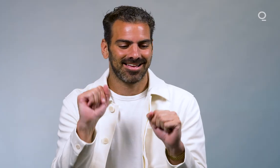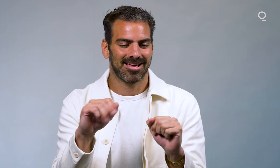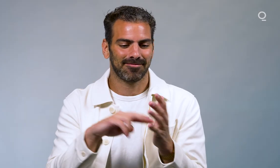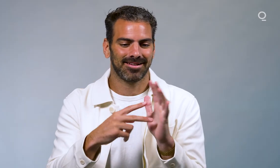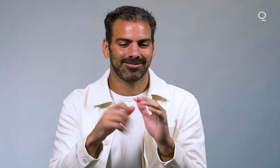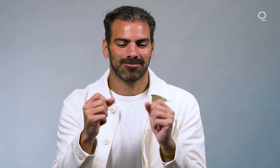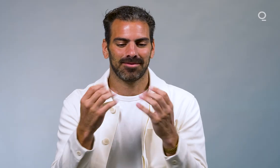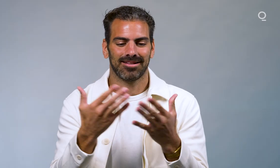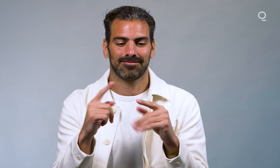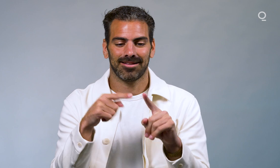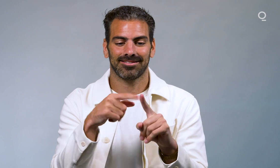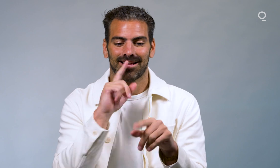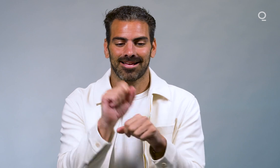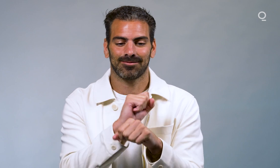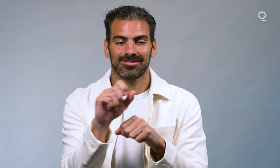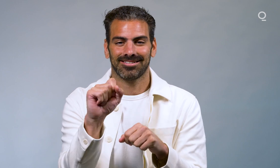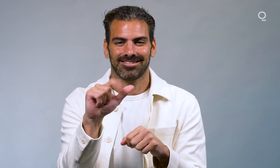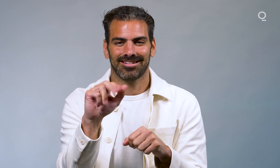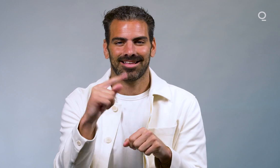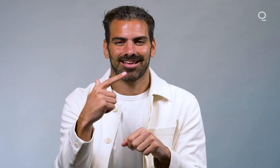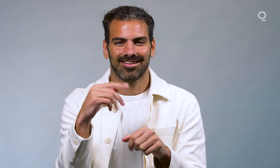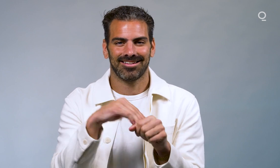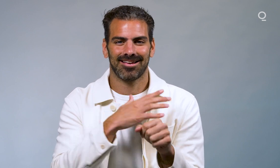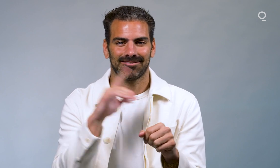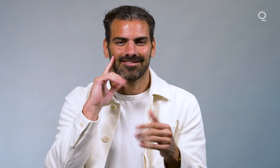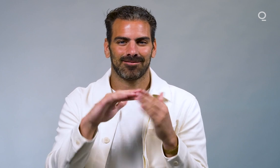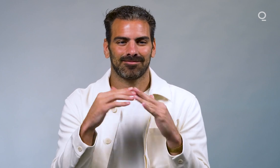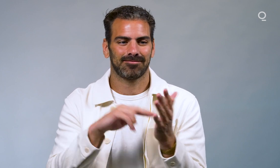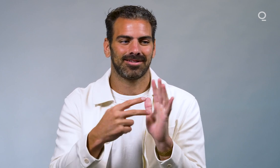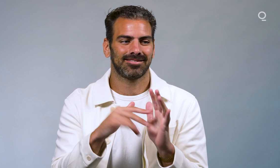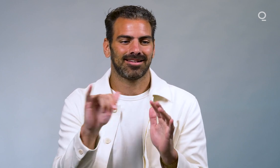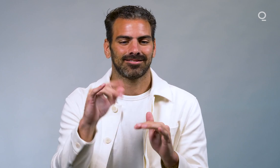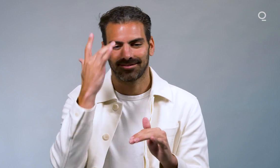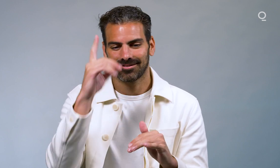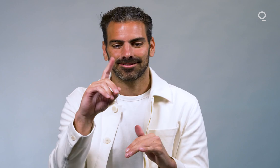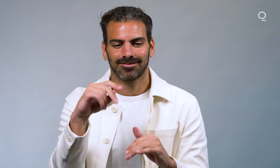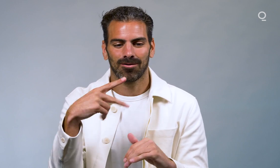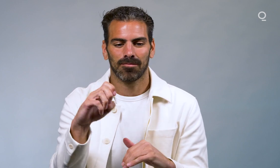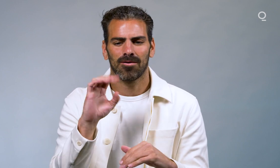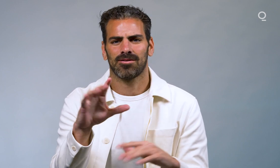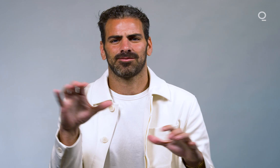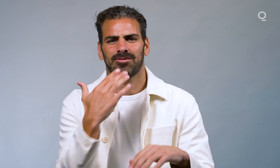And I just think it looks really cool. You know, it means so many things, but it's also slang in the deaf community.